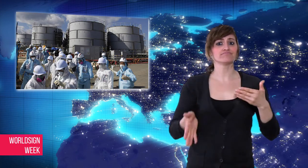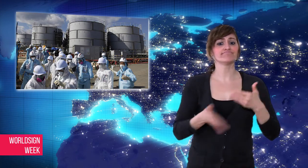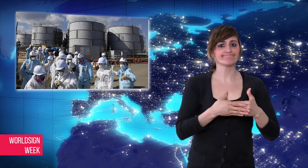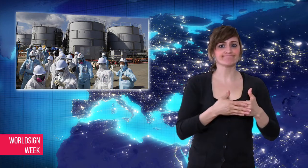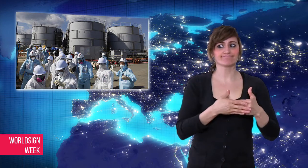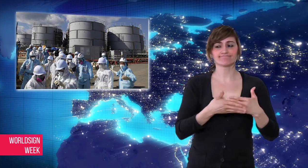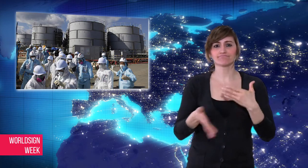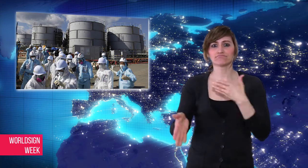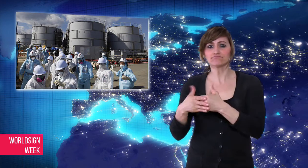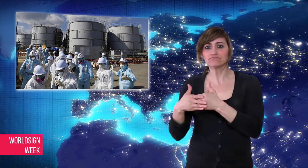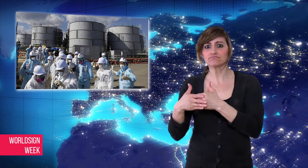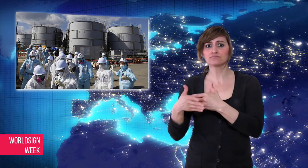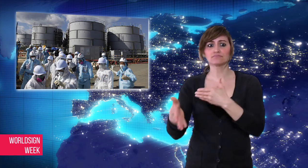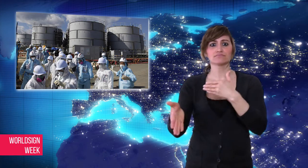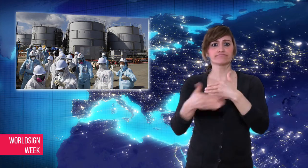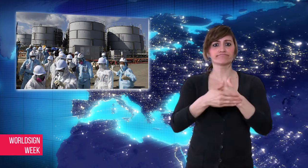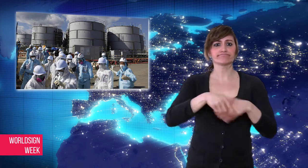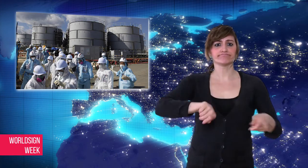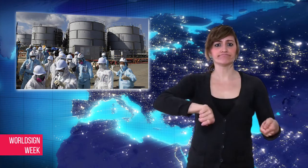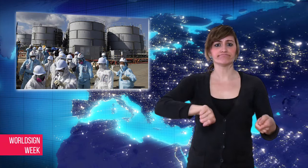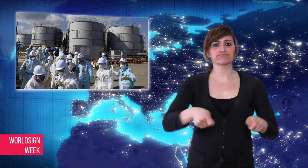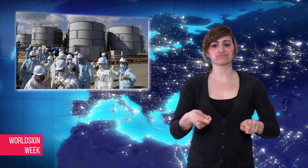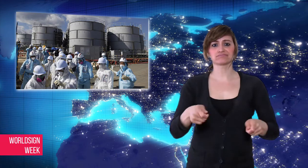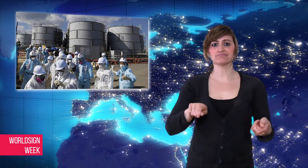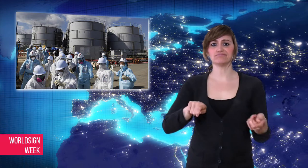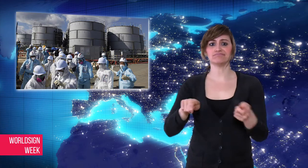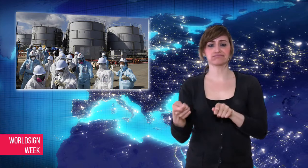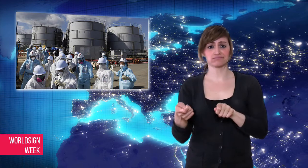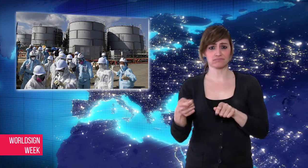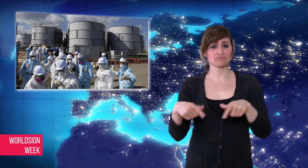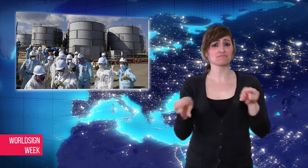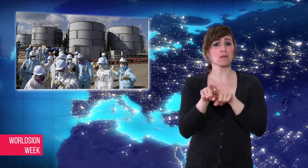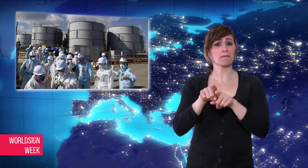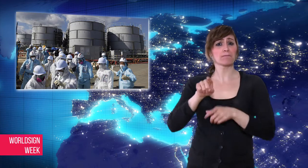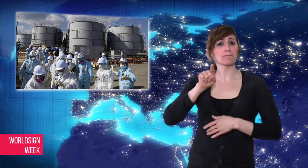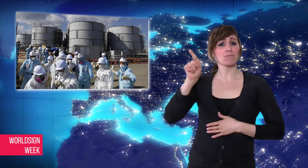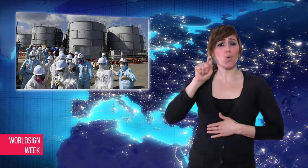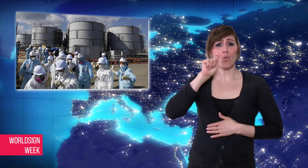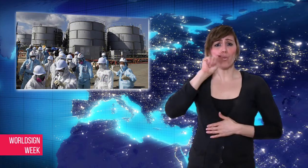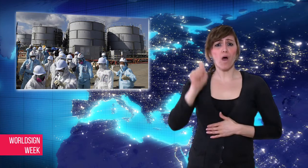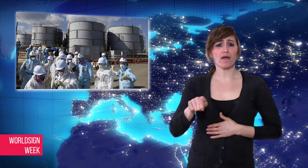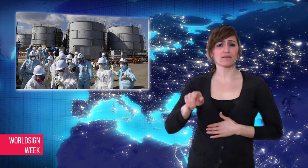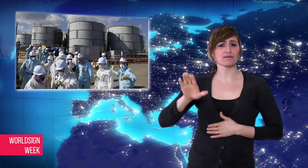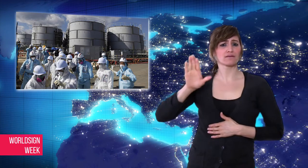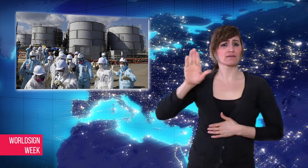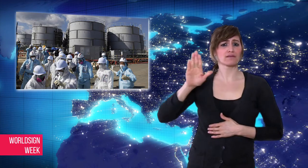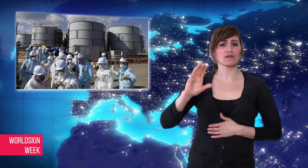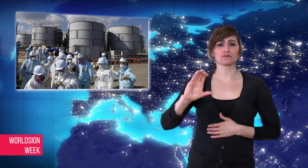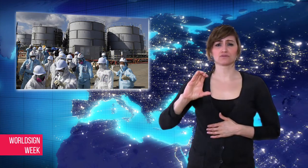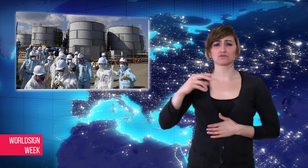closing down including Chernobyl in